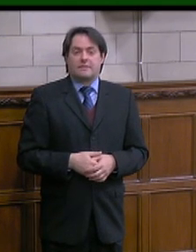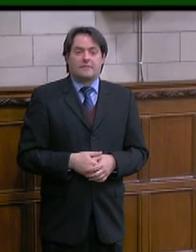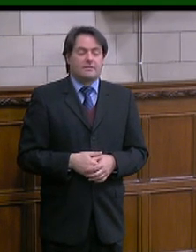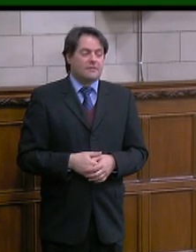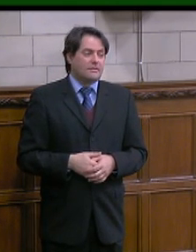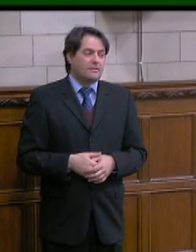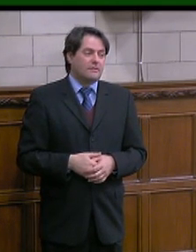The hon.